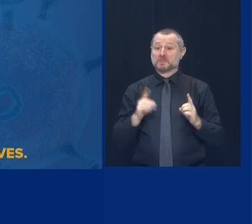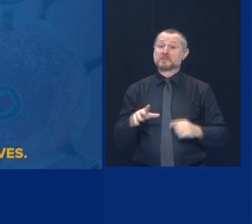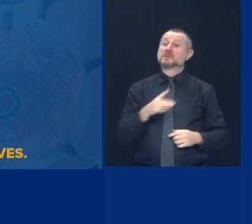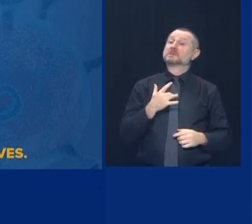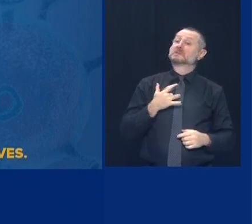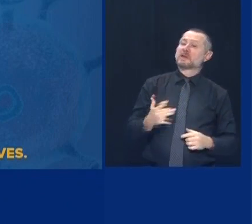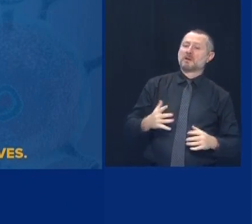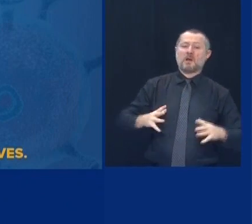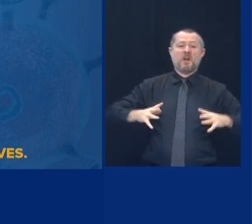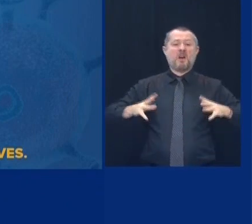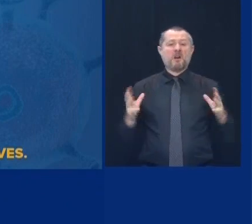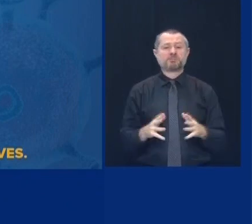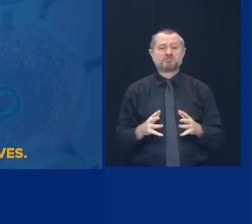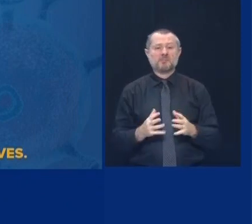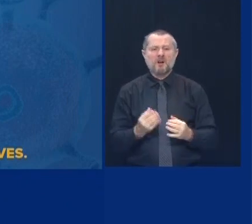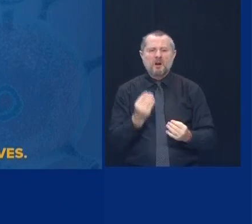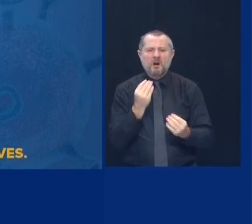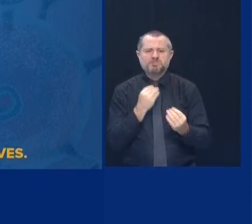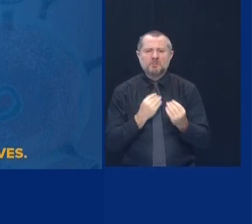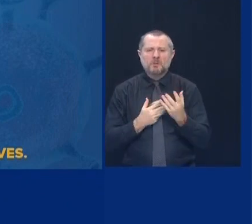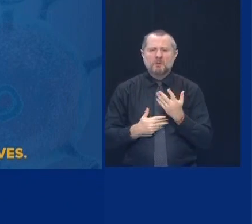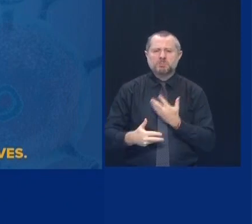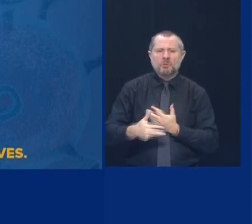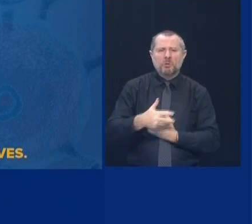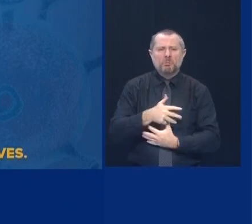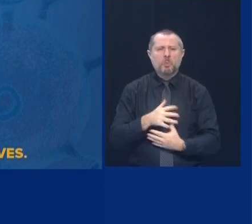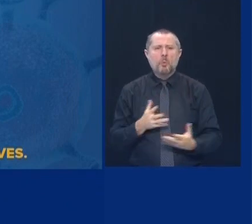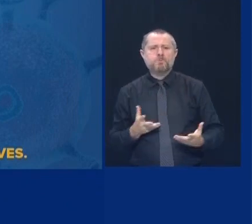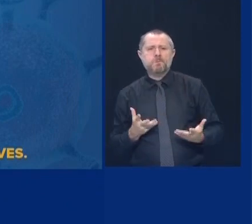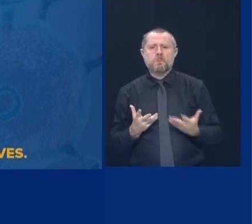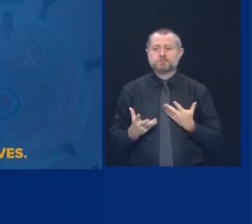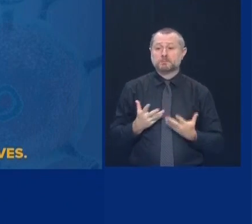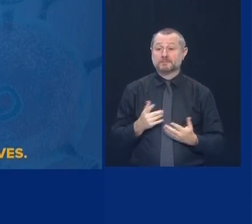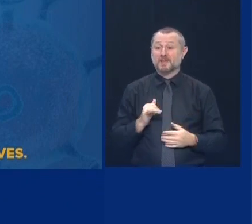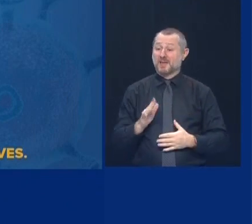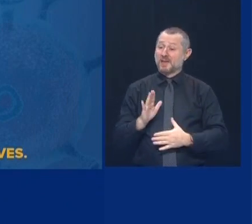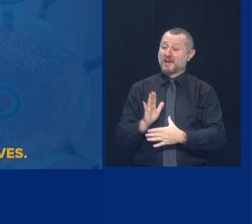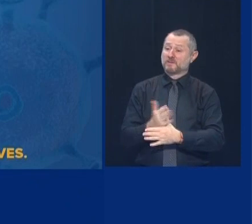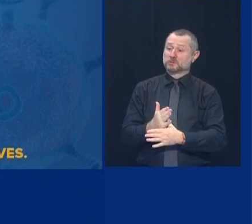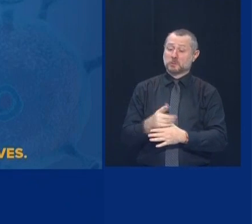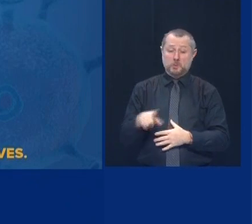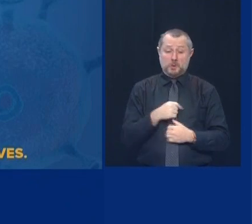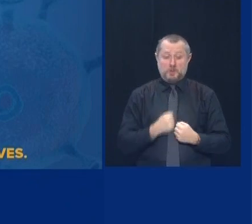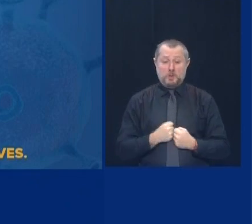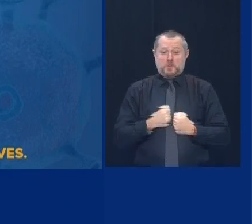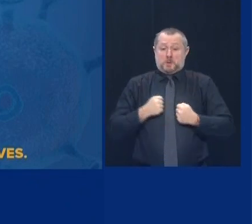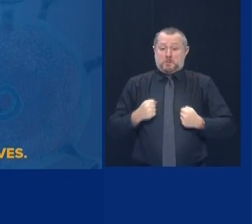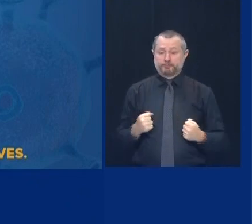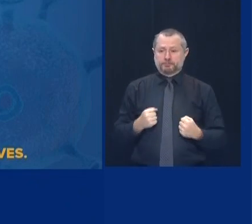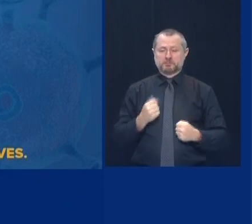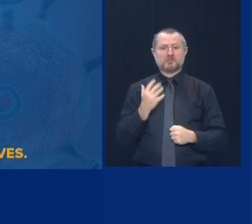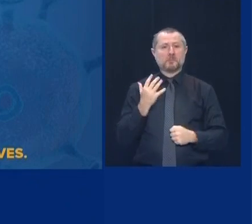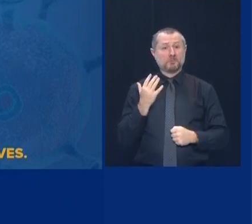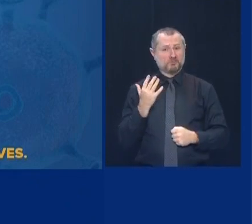WHY DID I PUT IT IN THERE? BECAUSE IT ISÑi EVIDENCES THAT THE